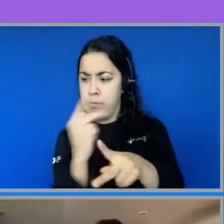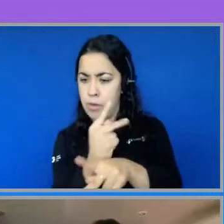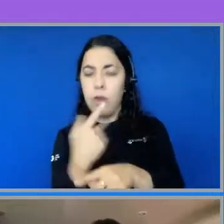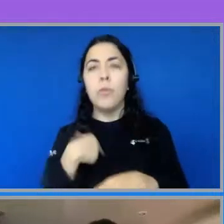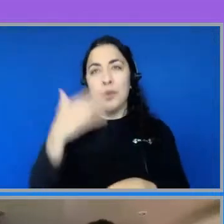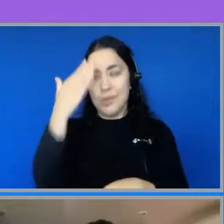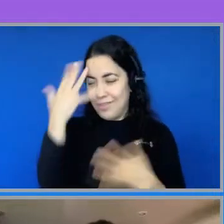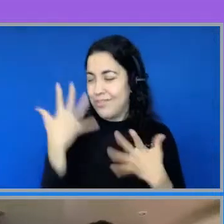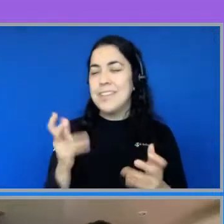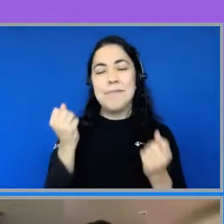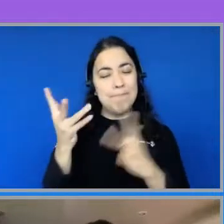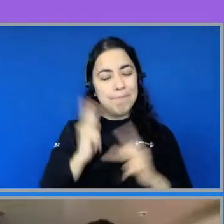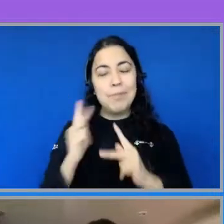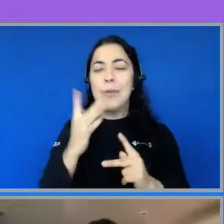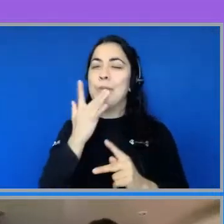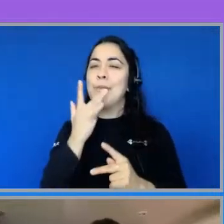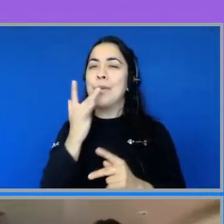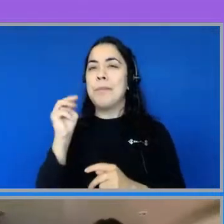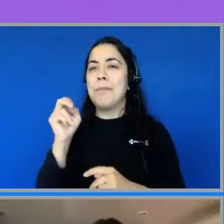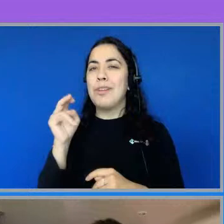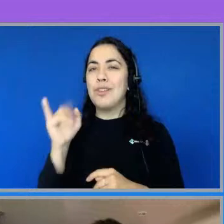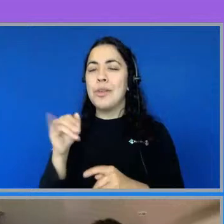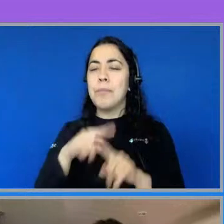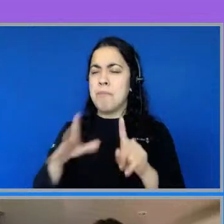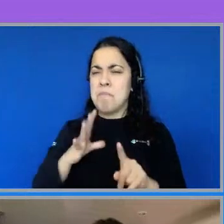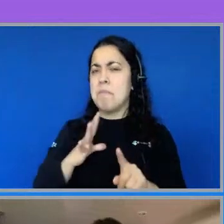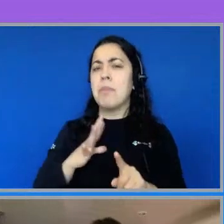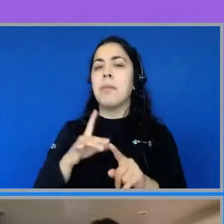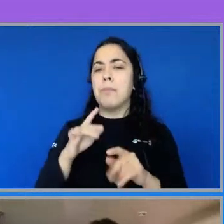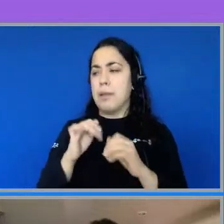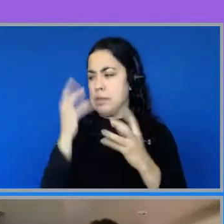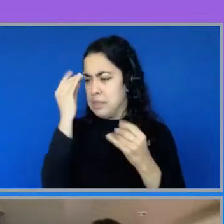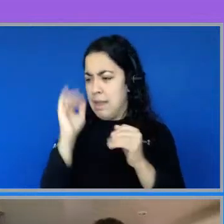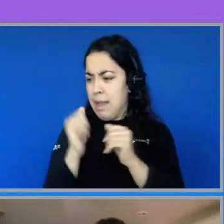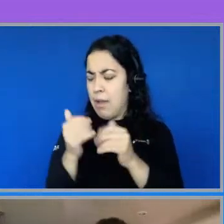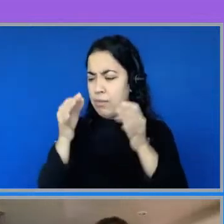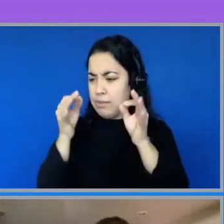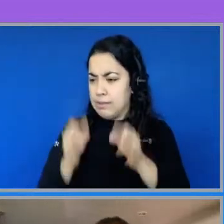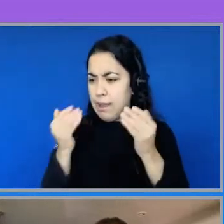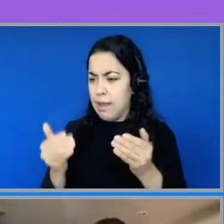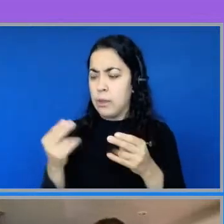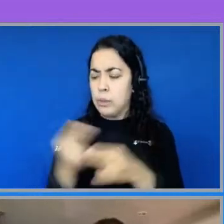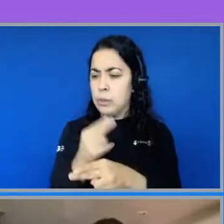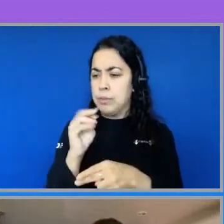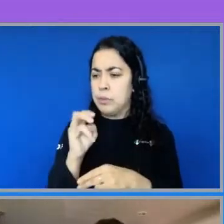people want masonry. There's some decisions to make about how we're going to actually do